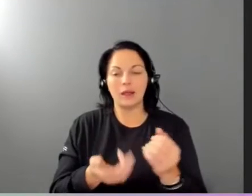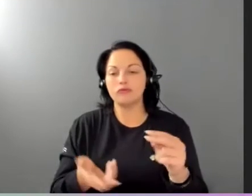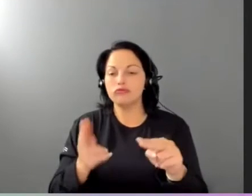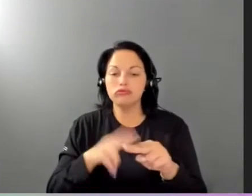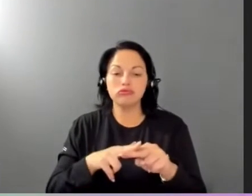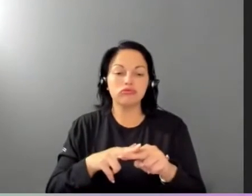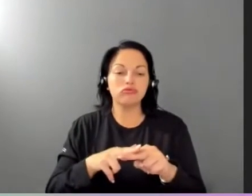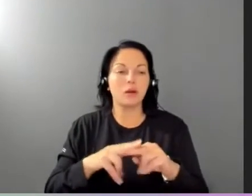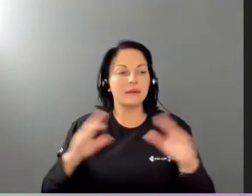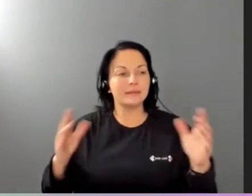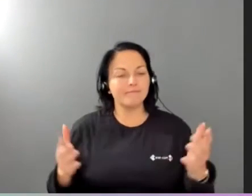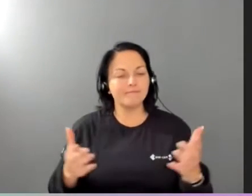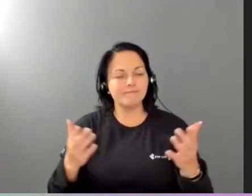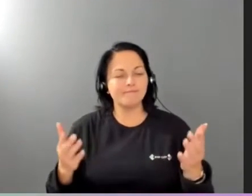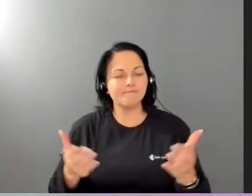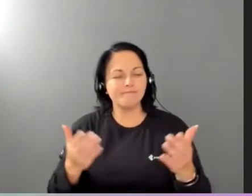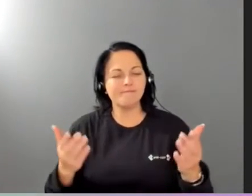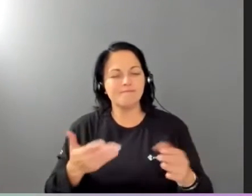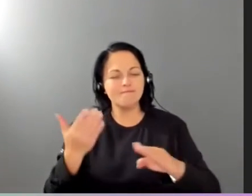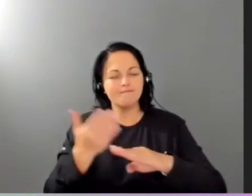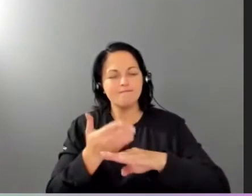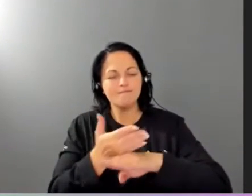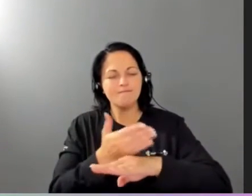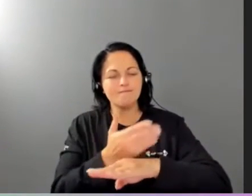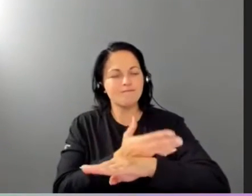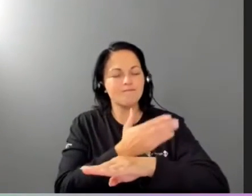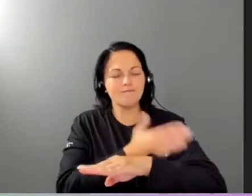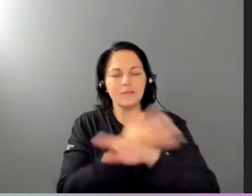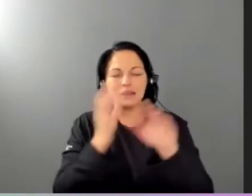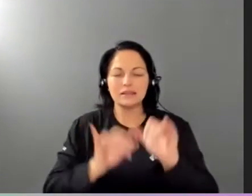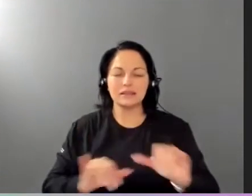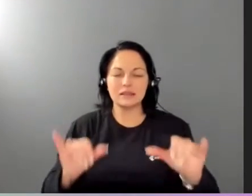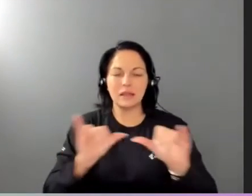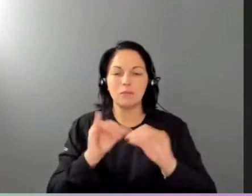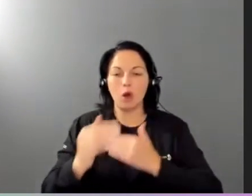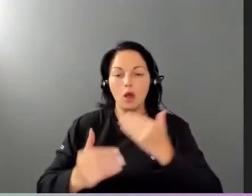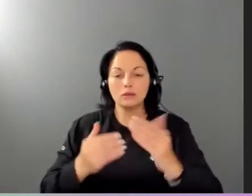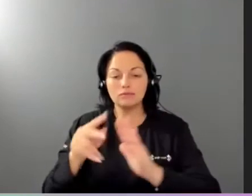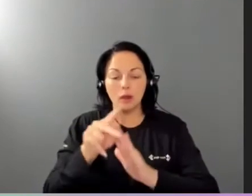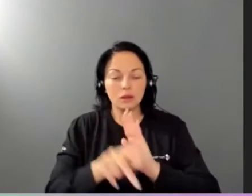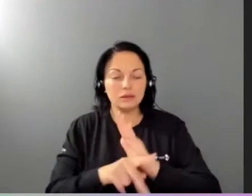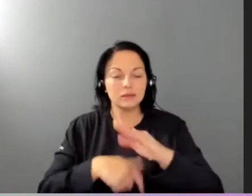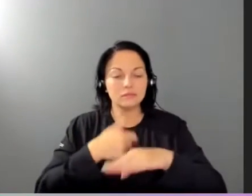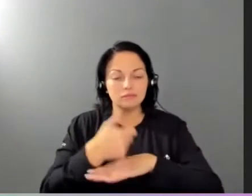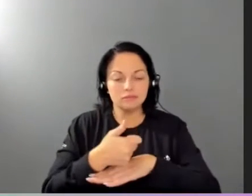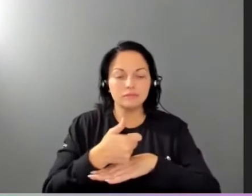level, is the defined stage, these are companies and organizations that are increasingly been driven by